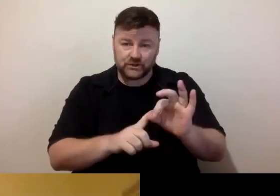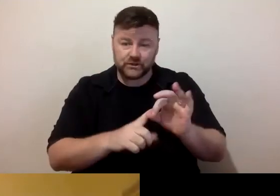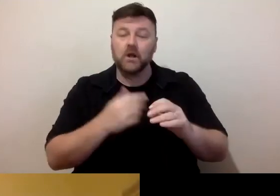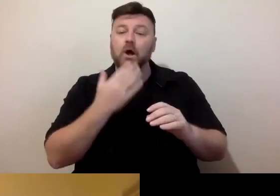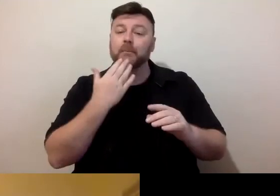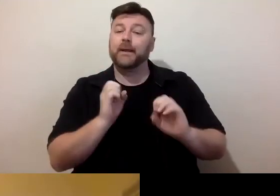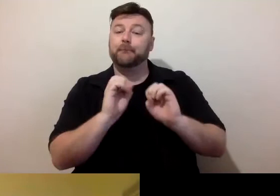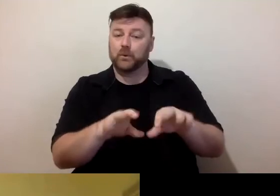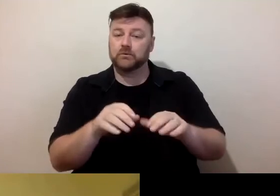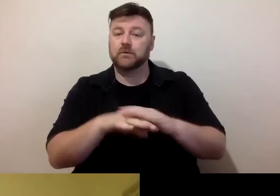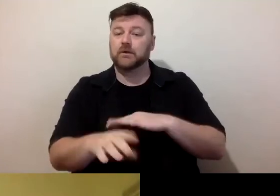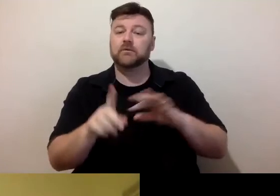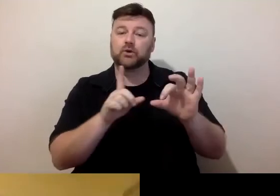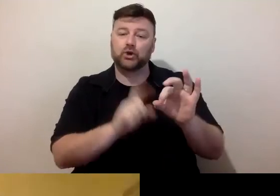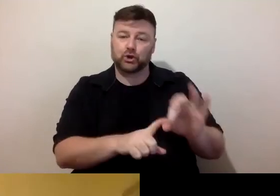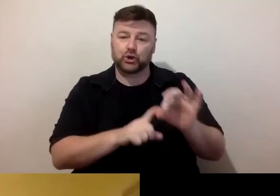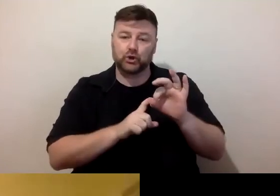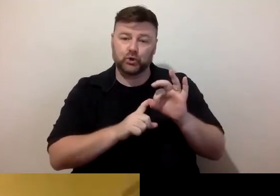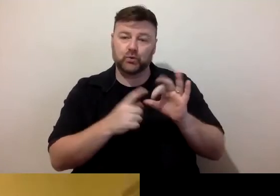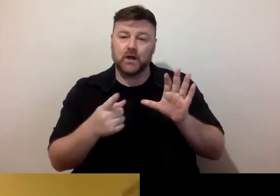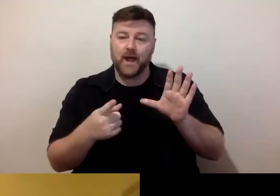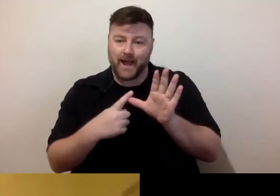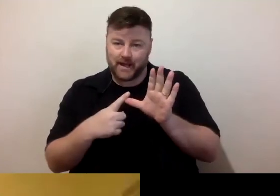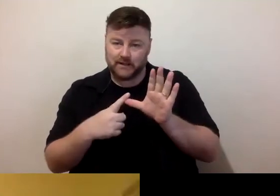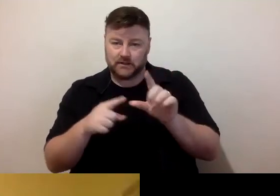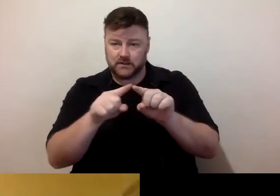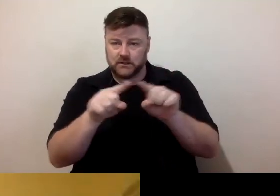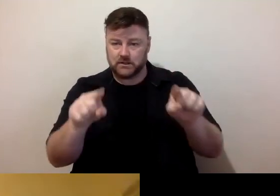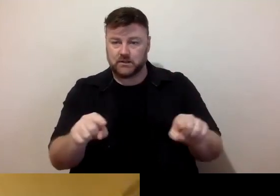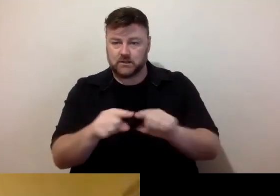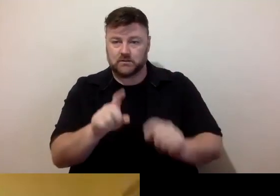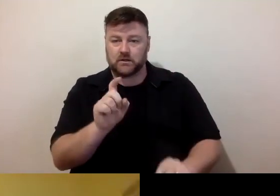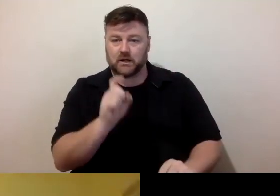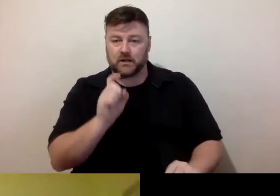us in the Q&A section, and we'll try and